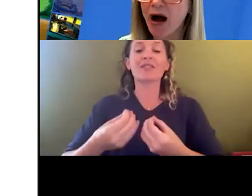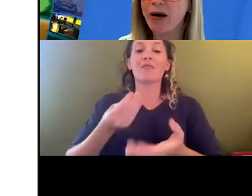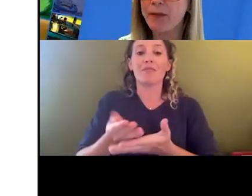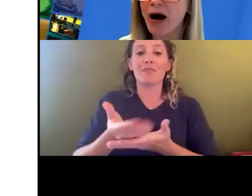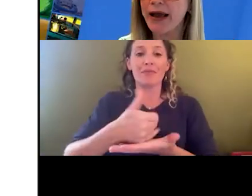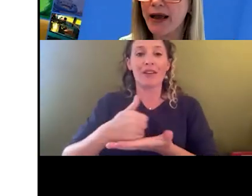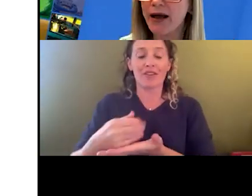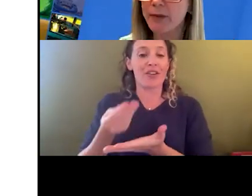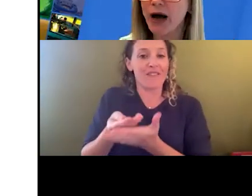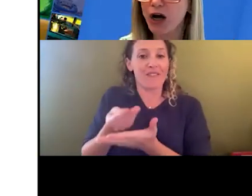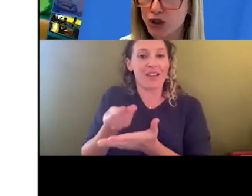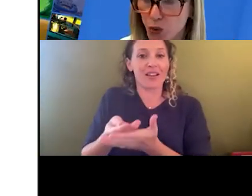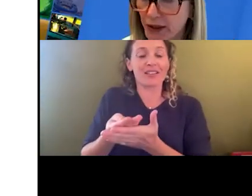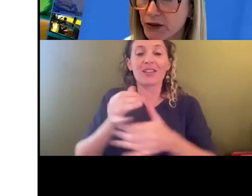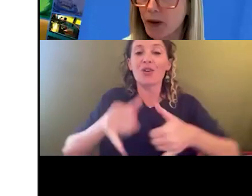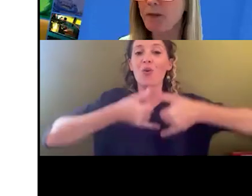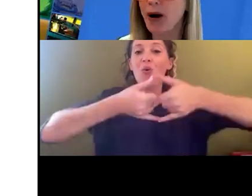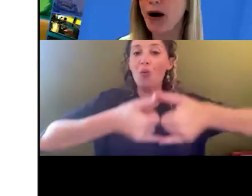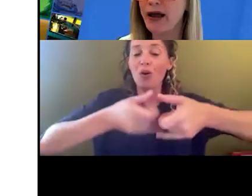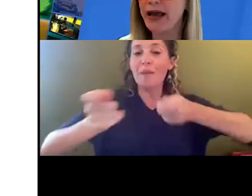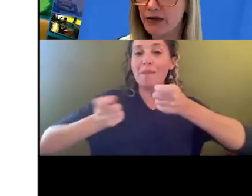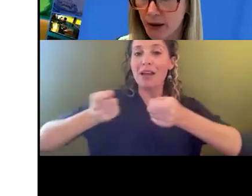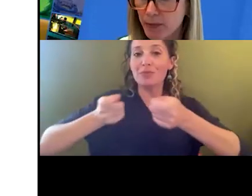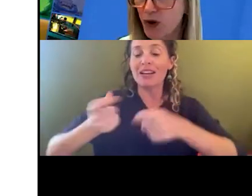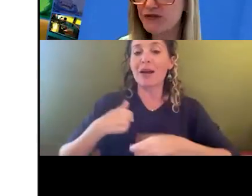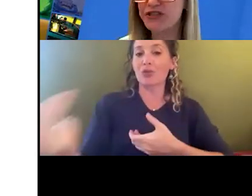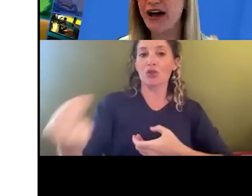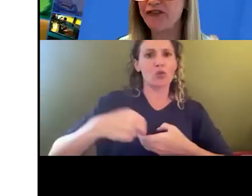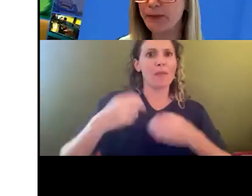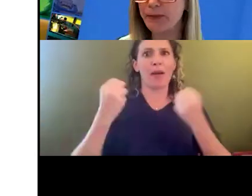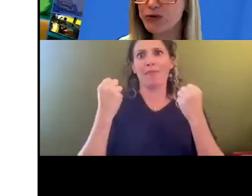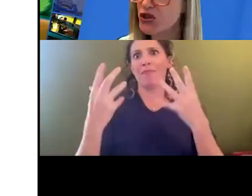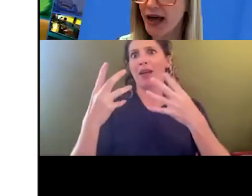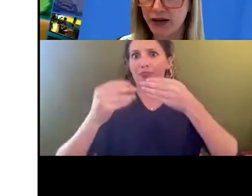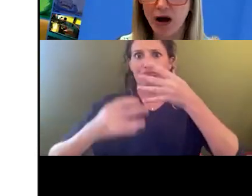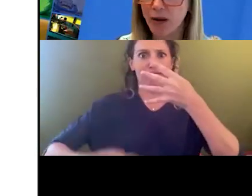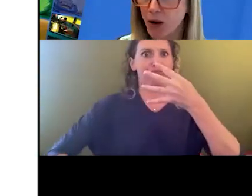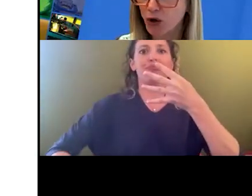I am joined by a number of staff members that are